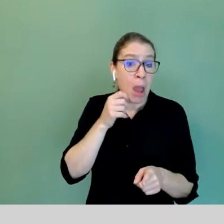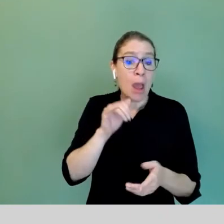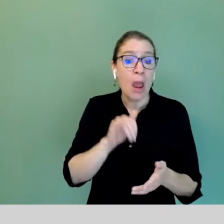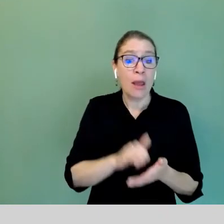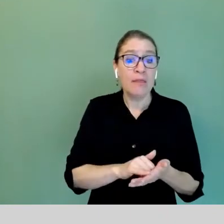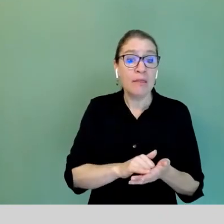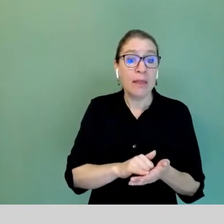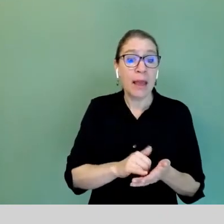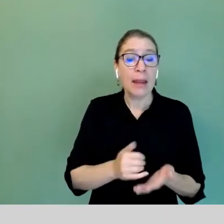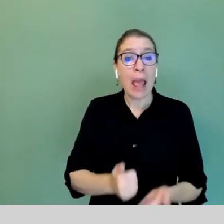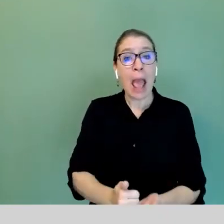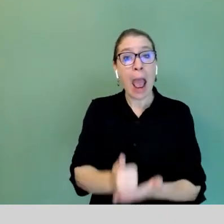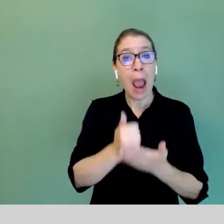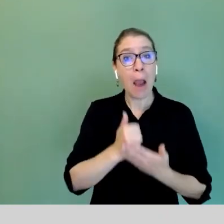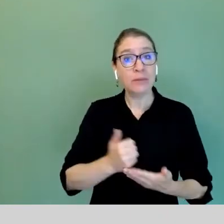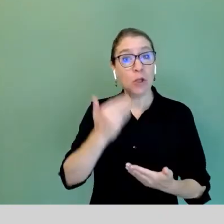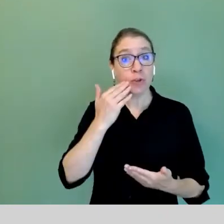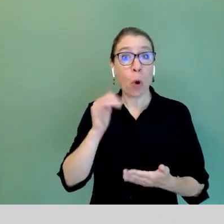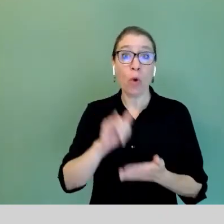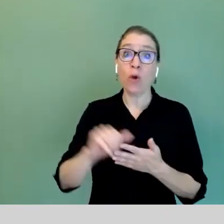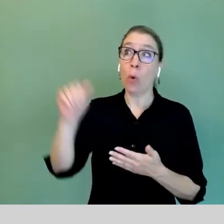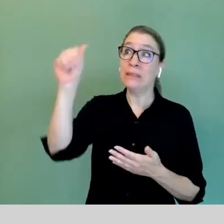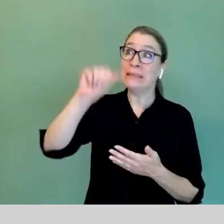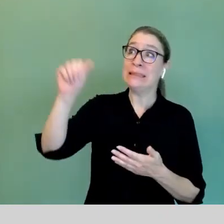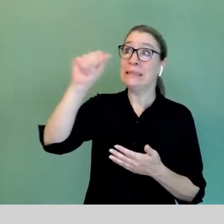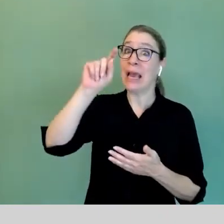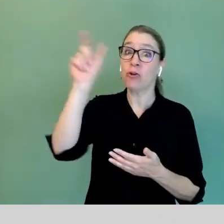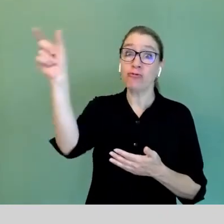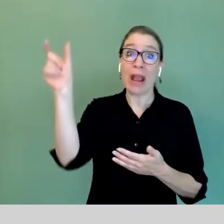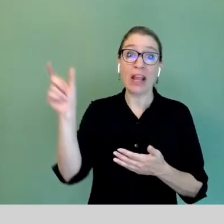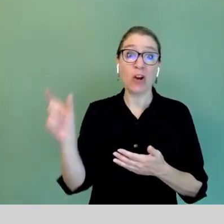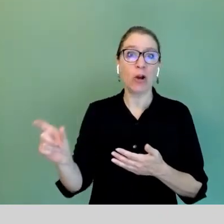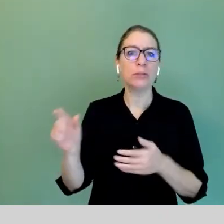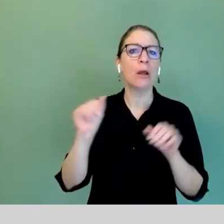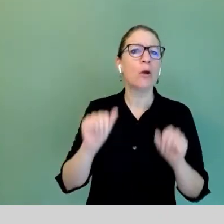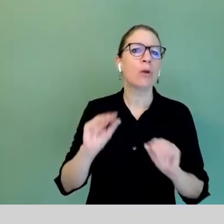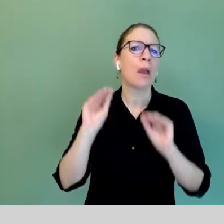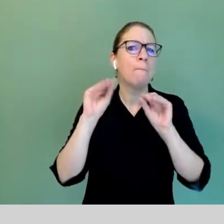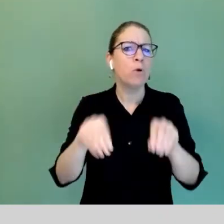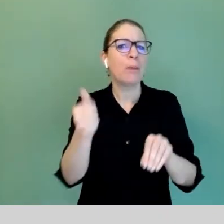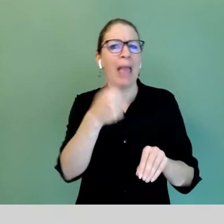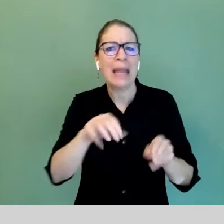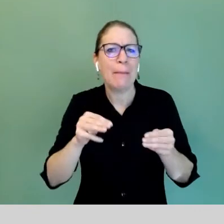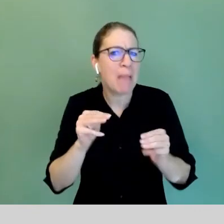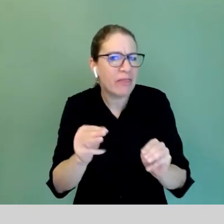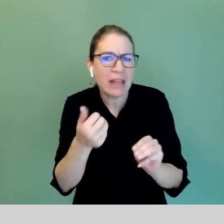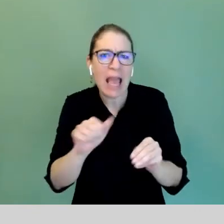that you can put those decorators in any method or any function that you're writing